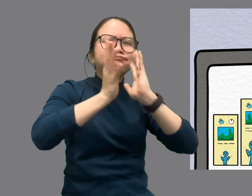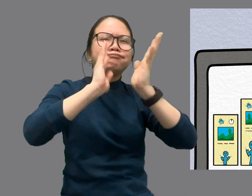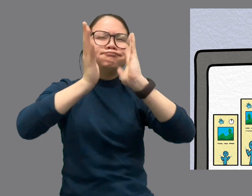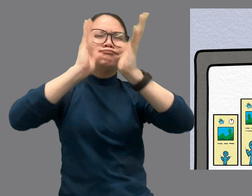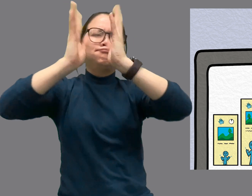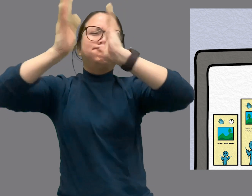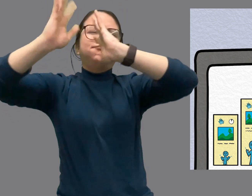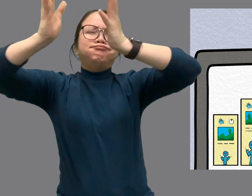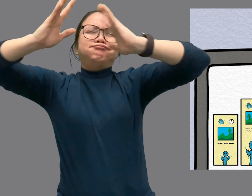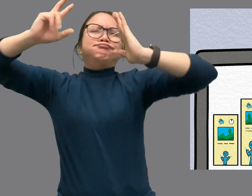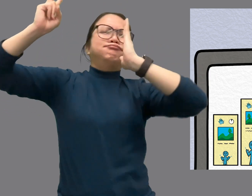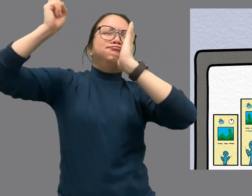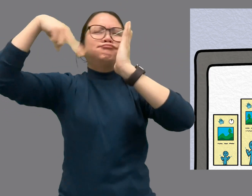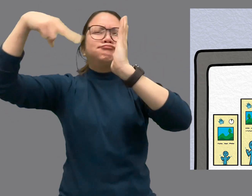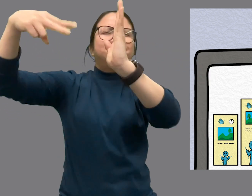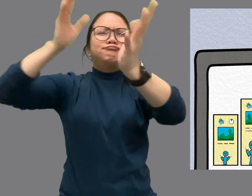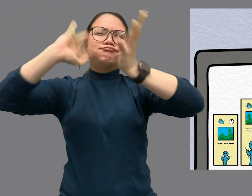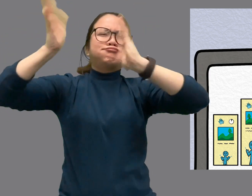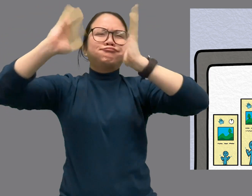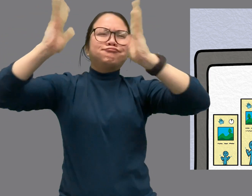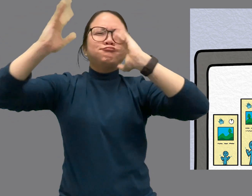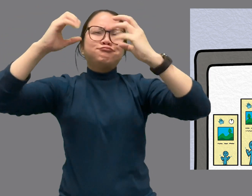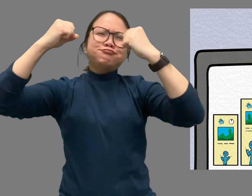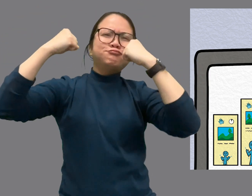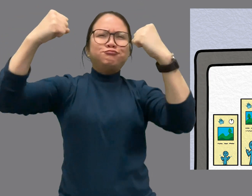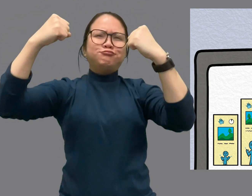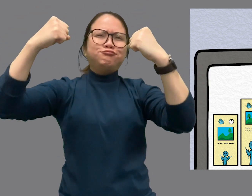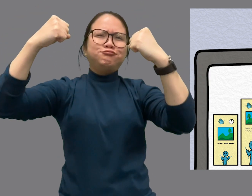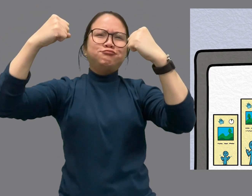to Elementary levels. Each stage of language development helps the child move forward and become a stronger reader.